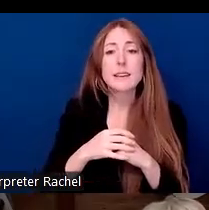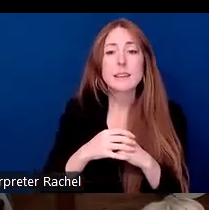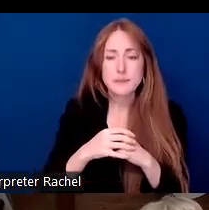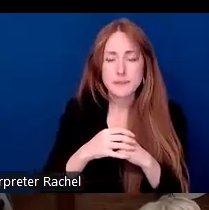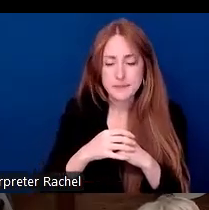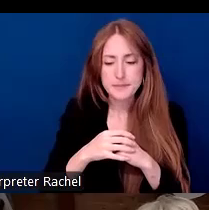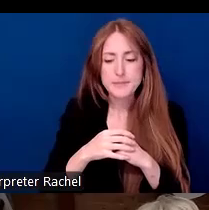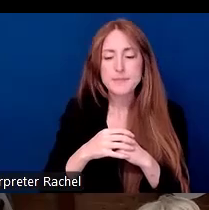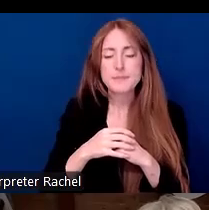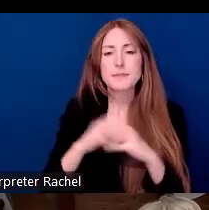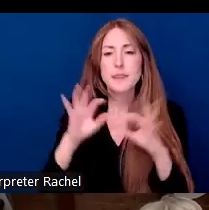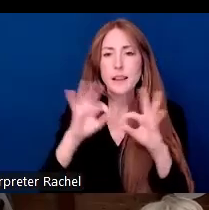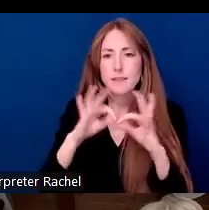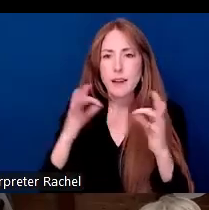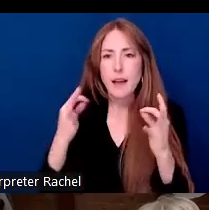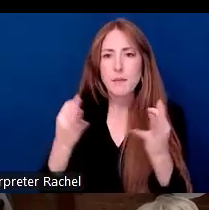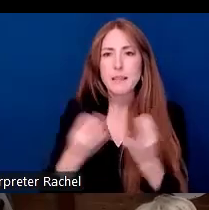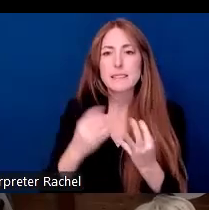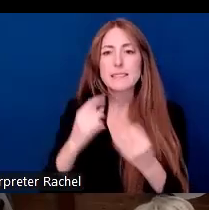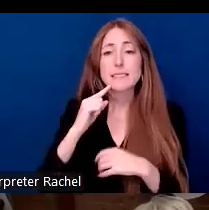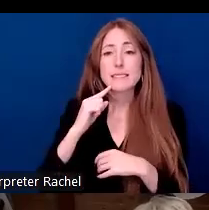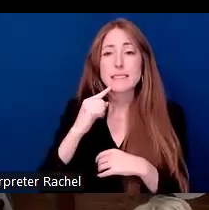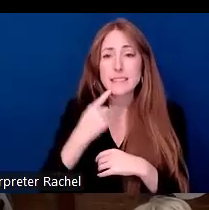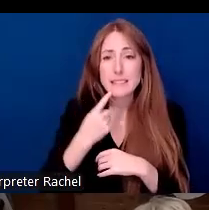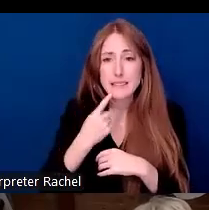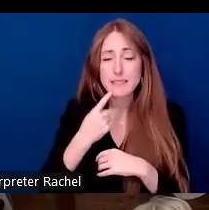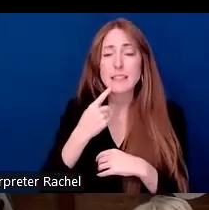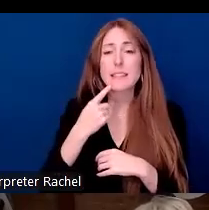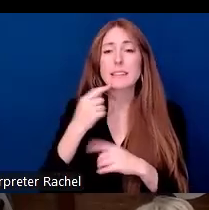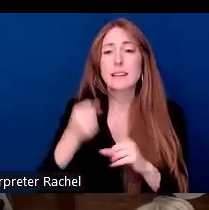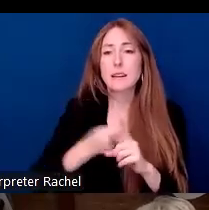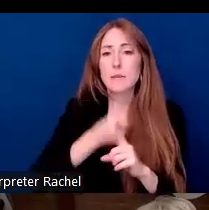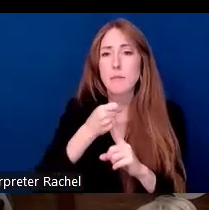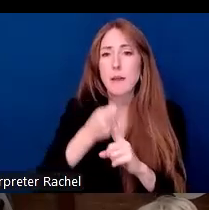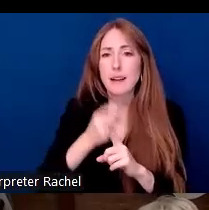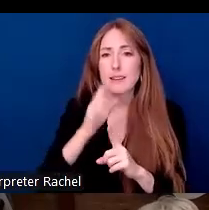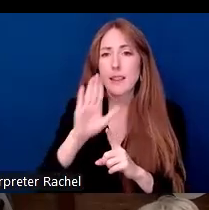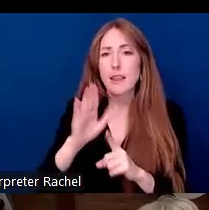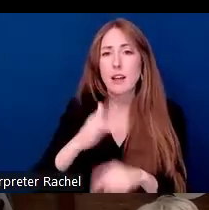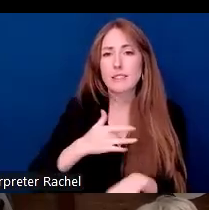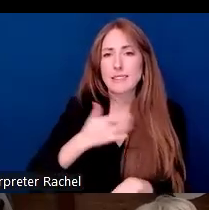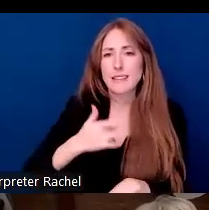sense of self, parent's sense of self-efficacy, autonomy, and ultimately their children's health